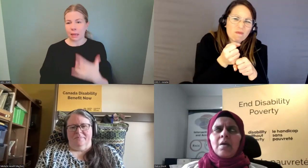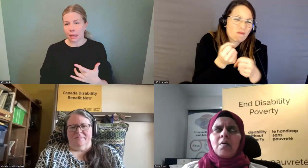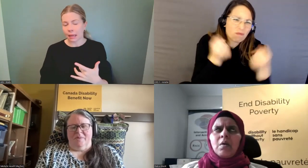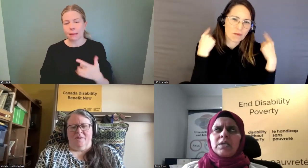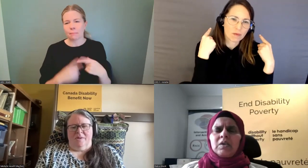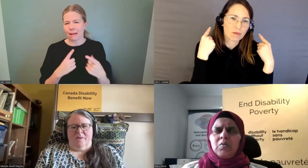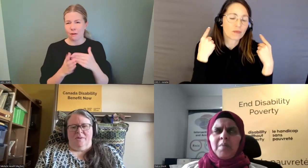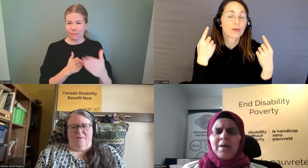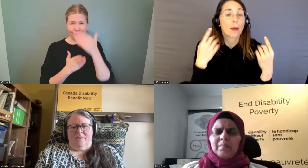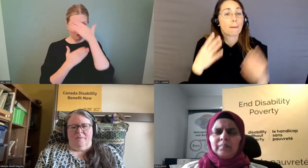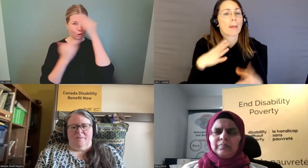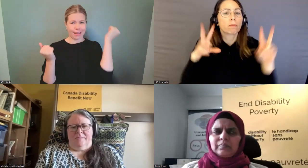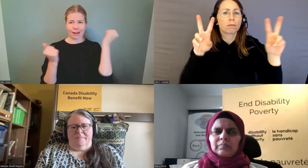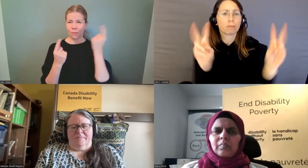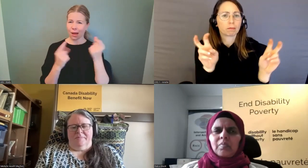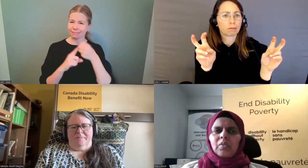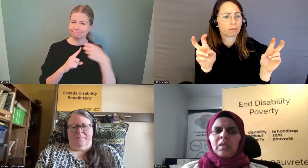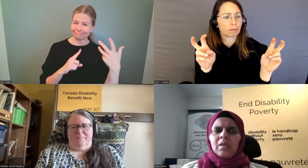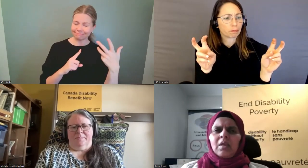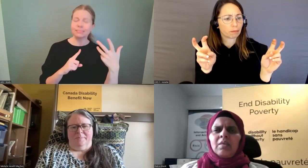OR HUMA.